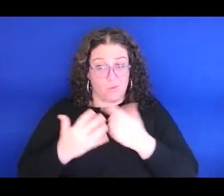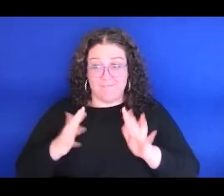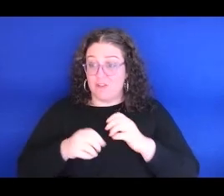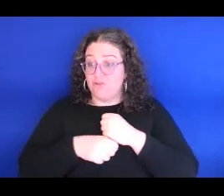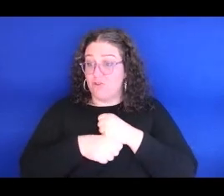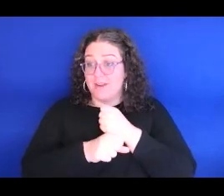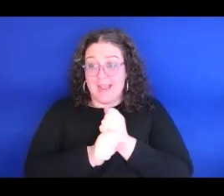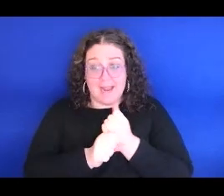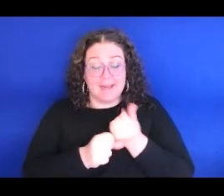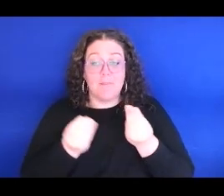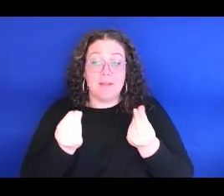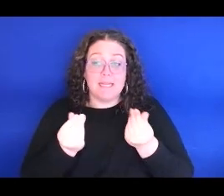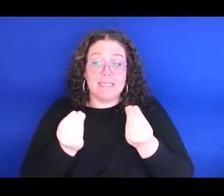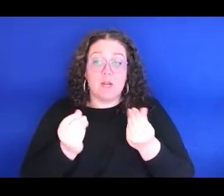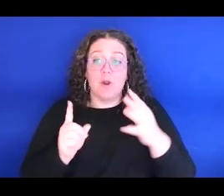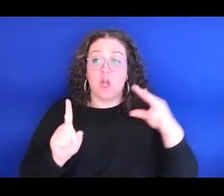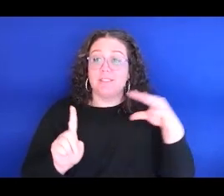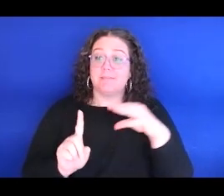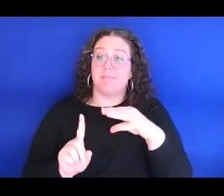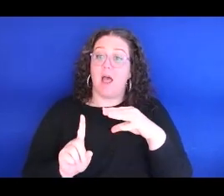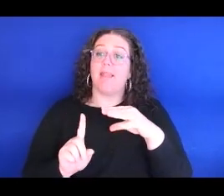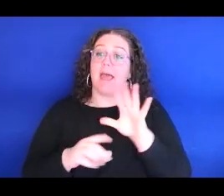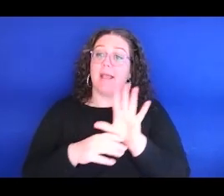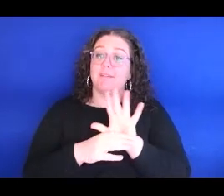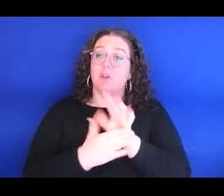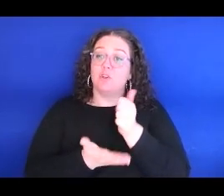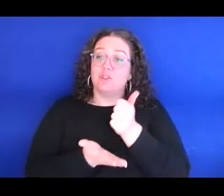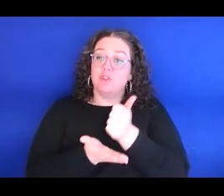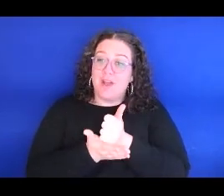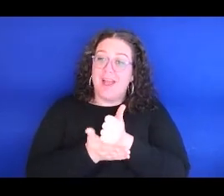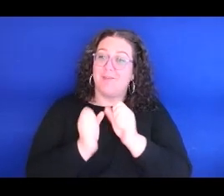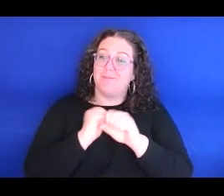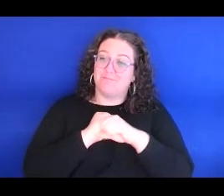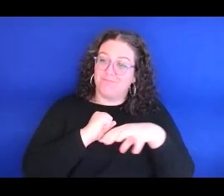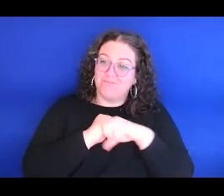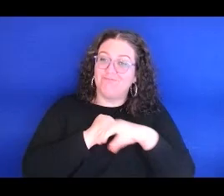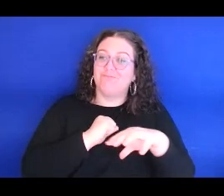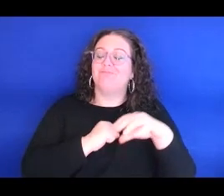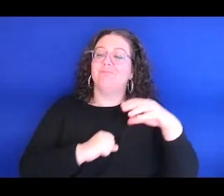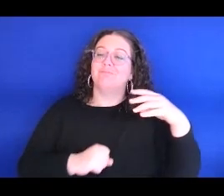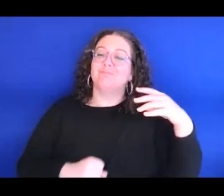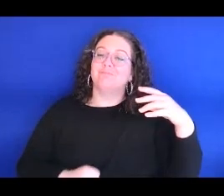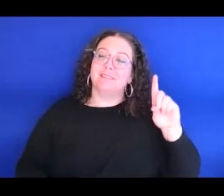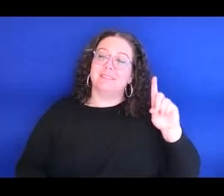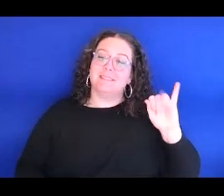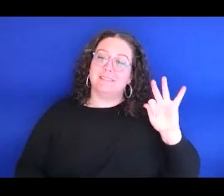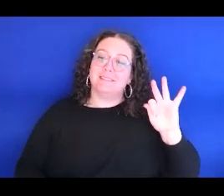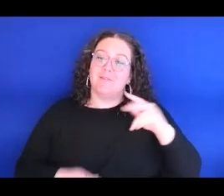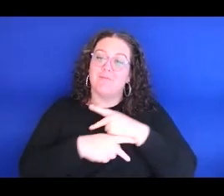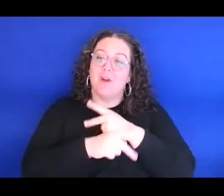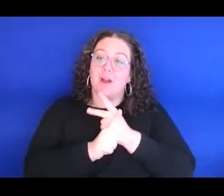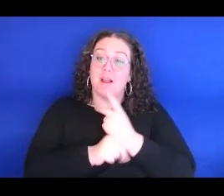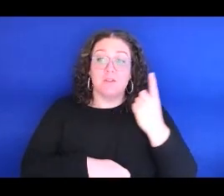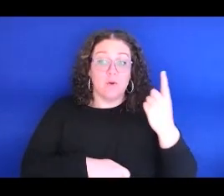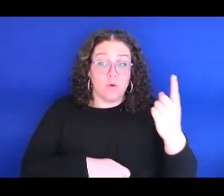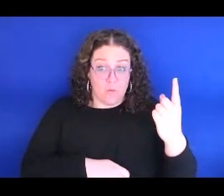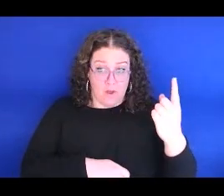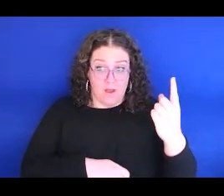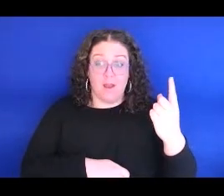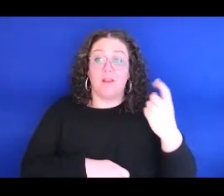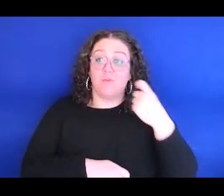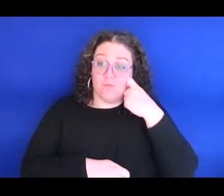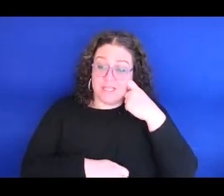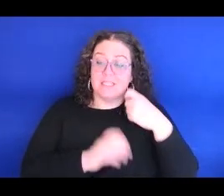Videos to help amplify DIF products. For example, one spotlight featured Mathematica’s